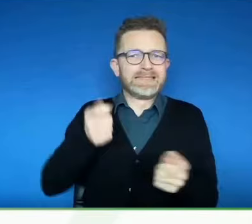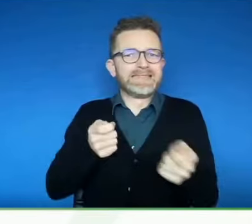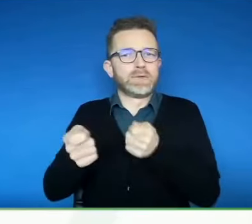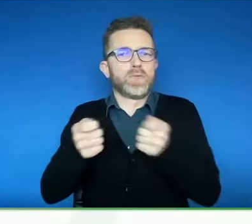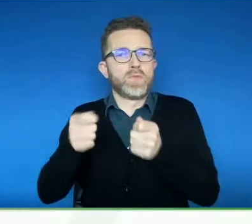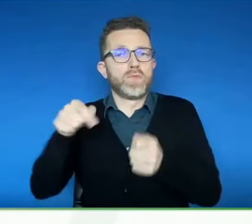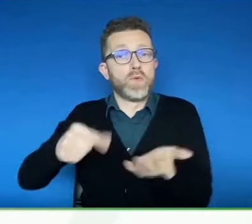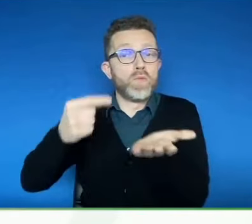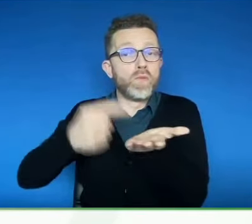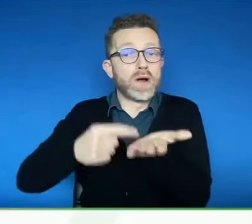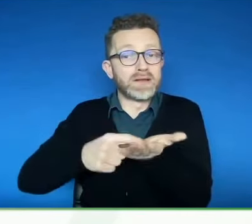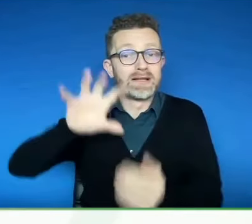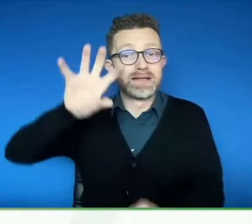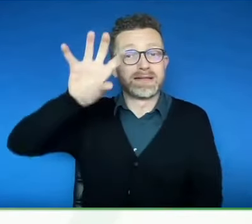with disability.